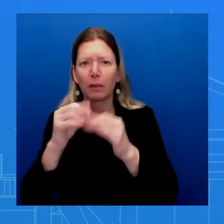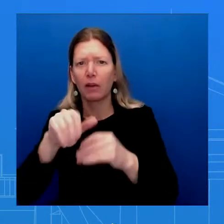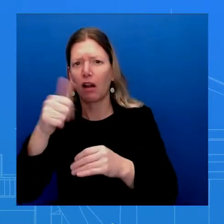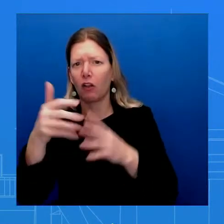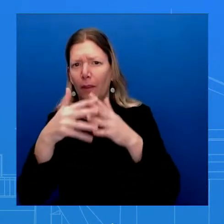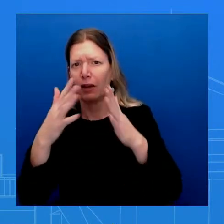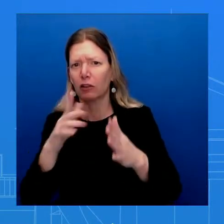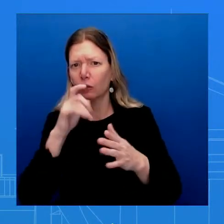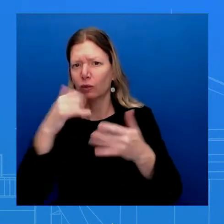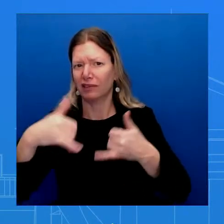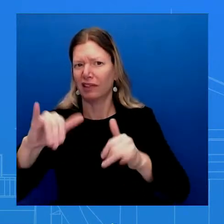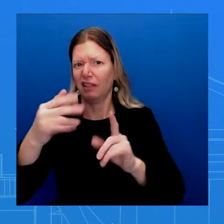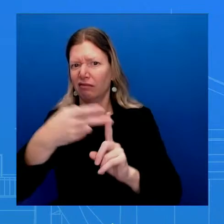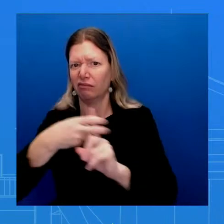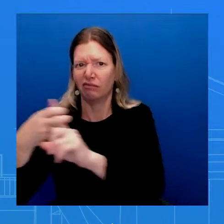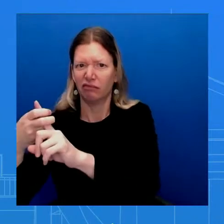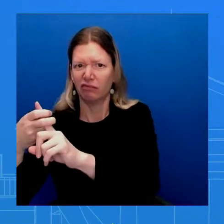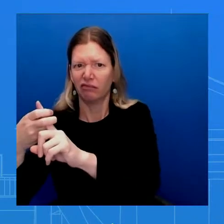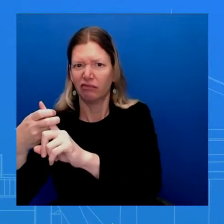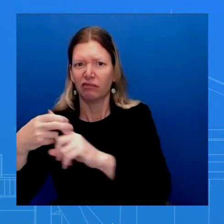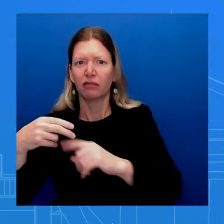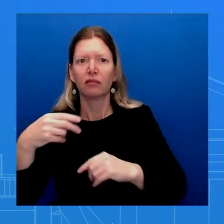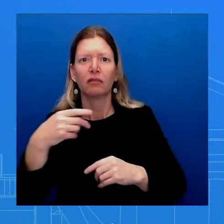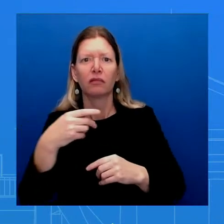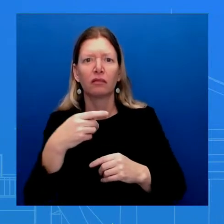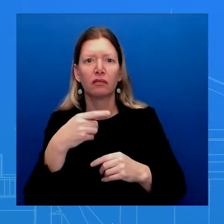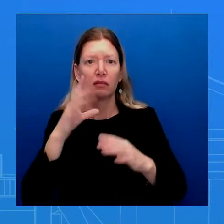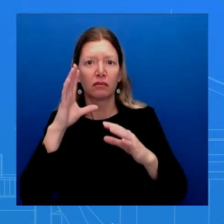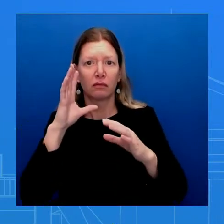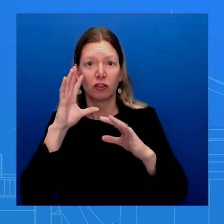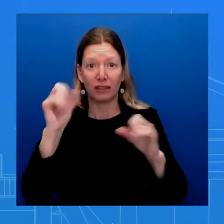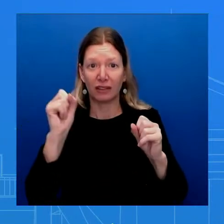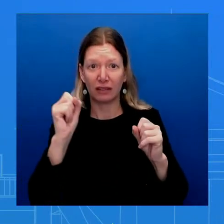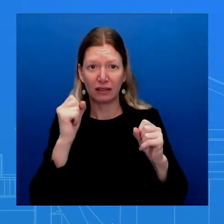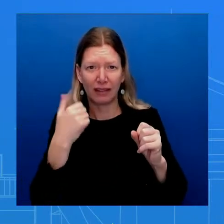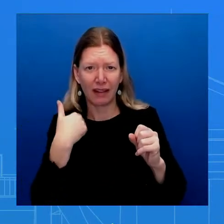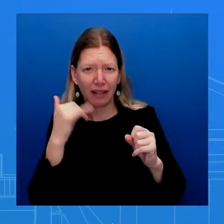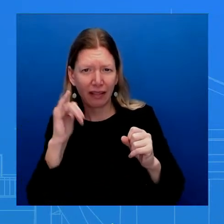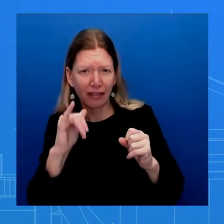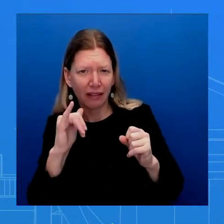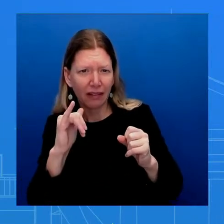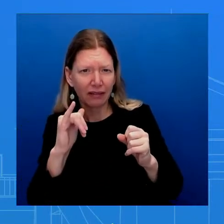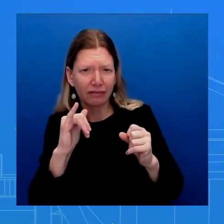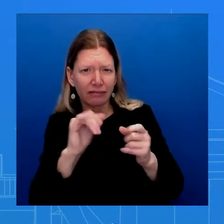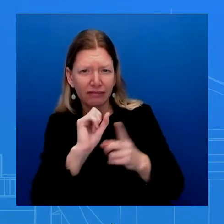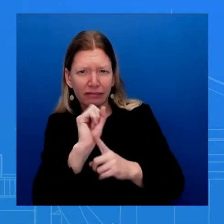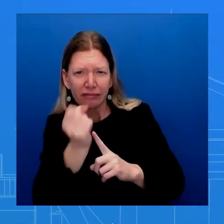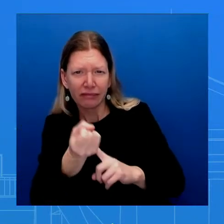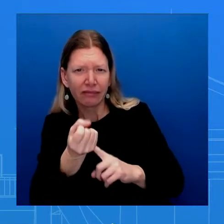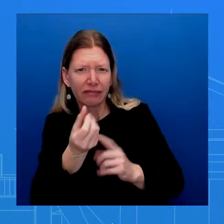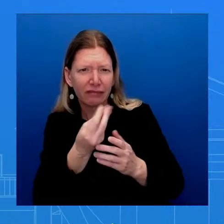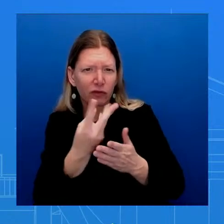Has he had another follow-up to that conversation? Is it daily between senior officials? What's that like? Ms. Jean-Pierre: I don't have a --